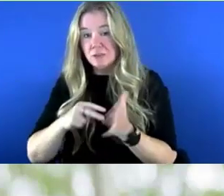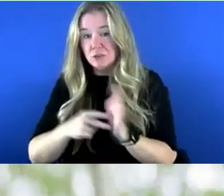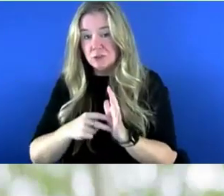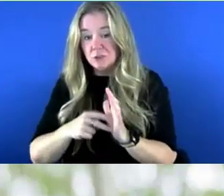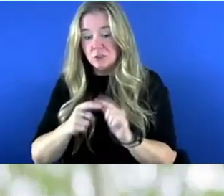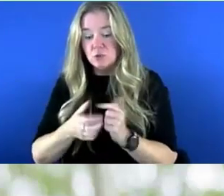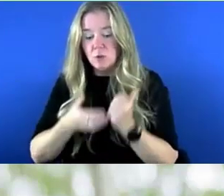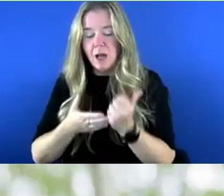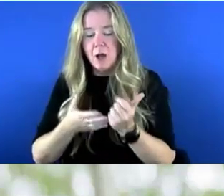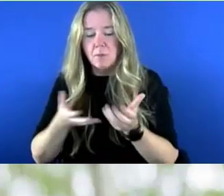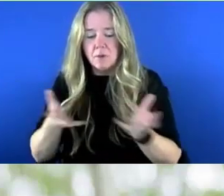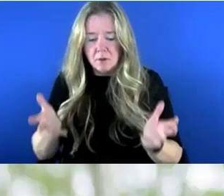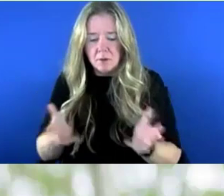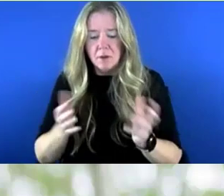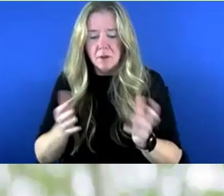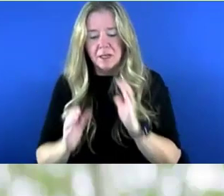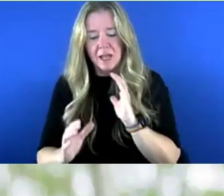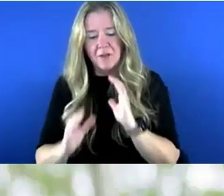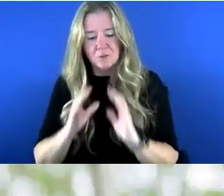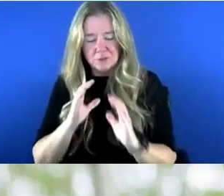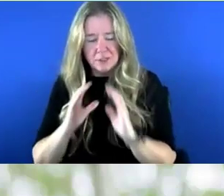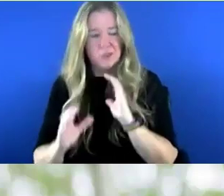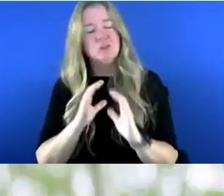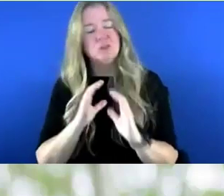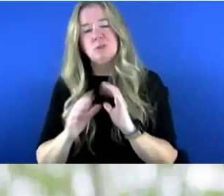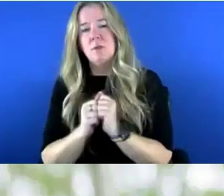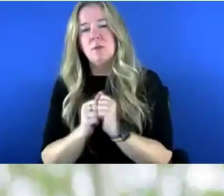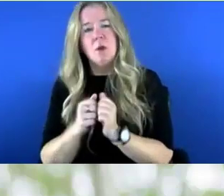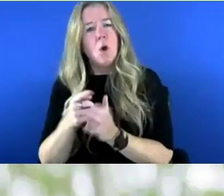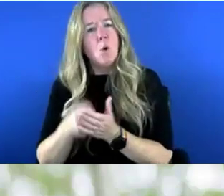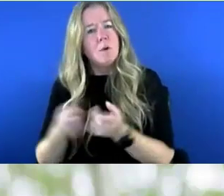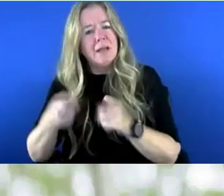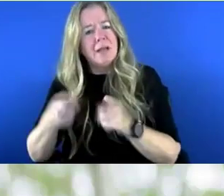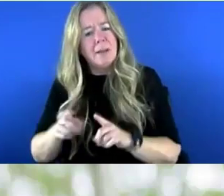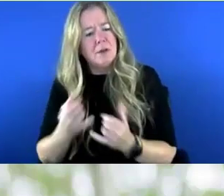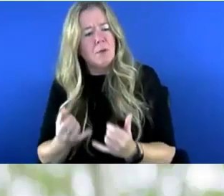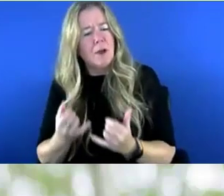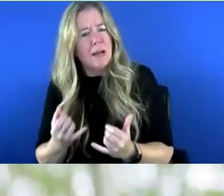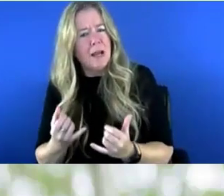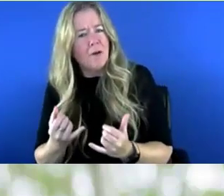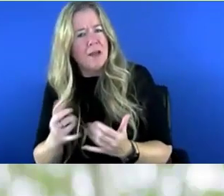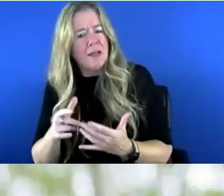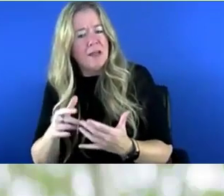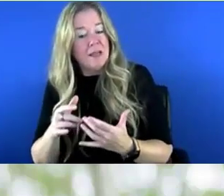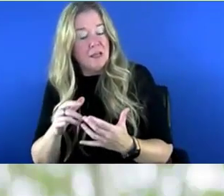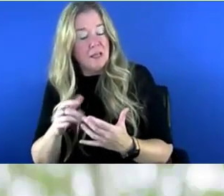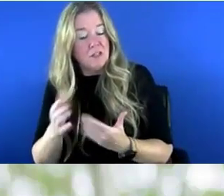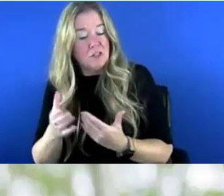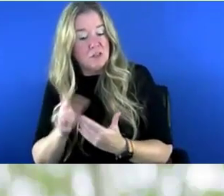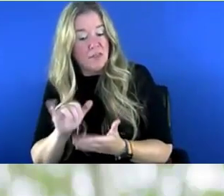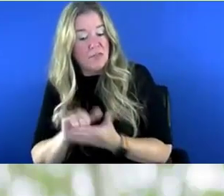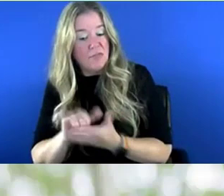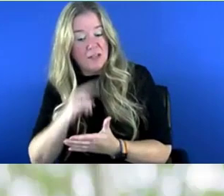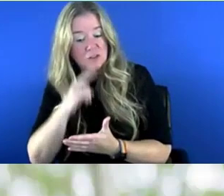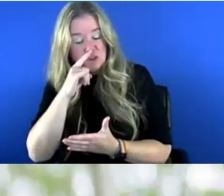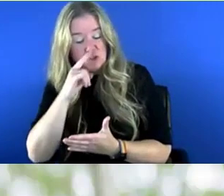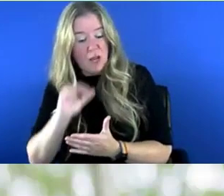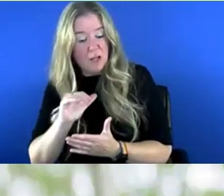conversations about what's-- what's happening right now. Is it working or is it not? What does home communication